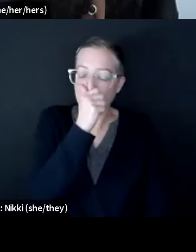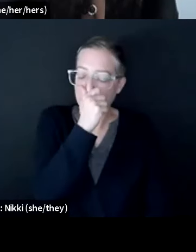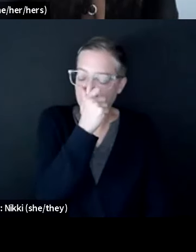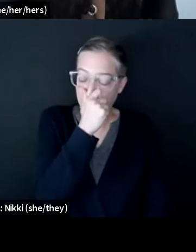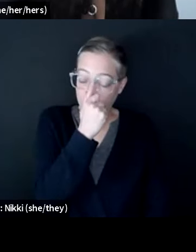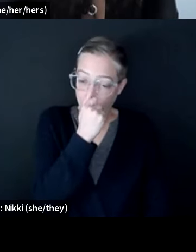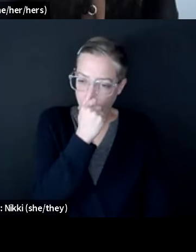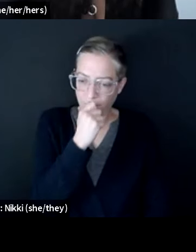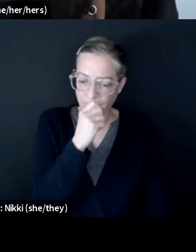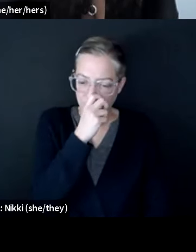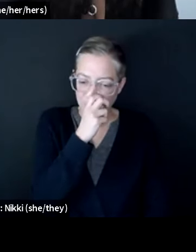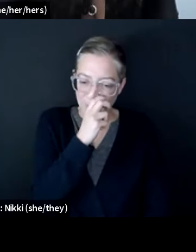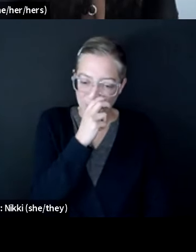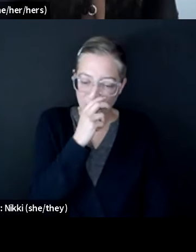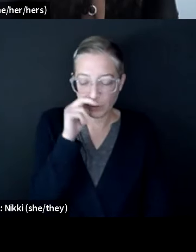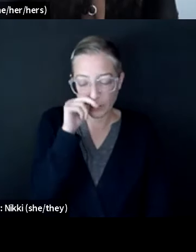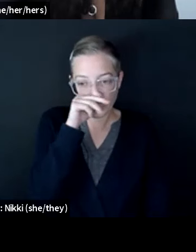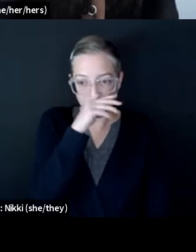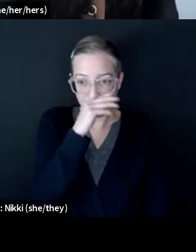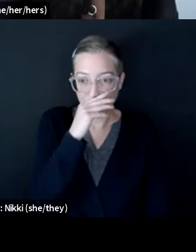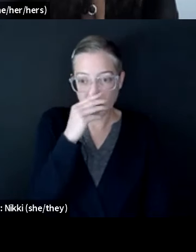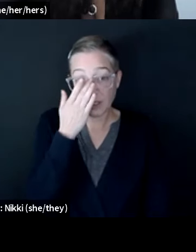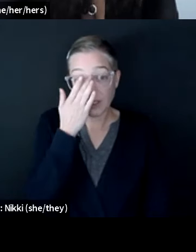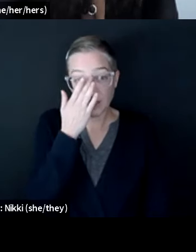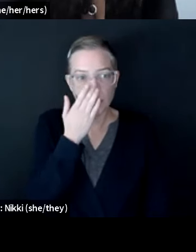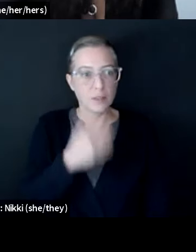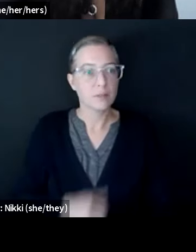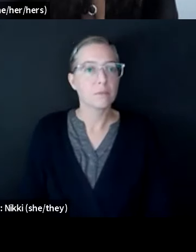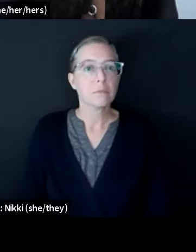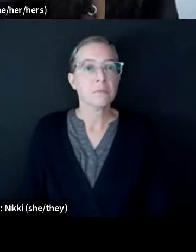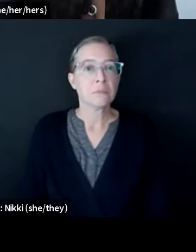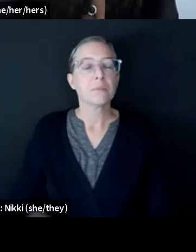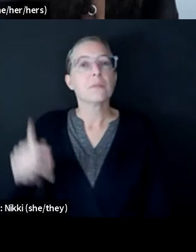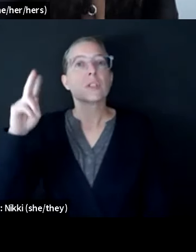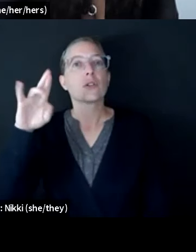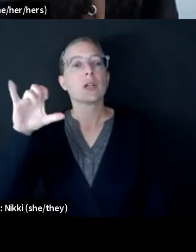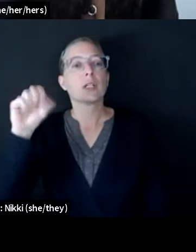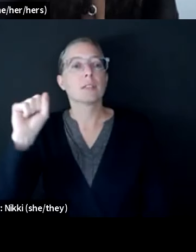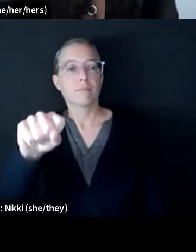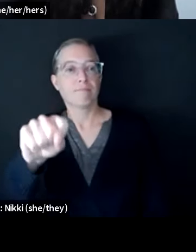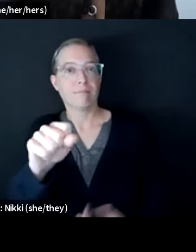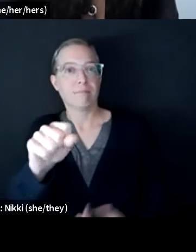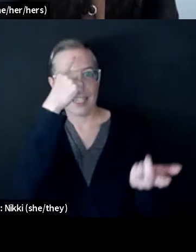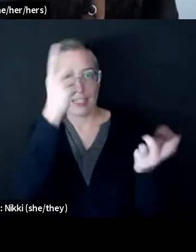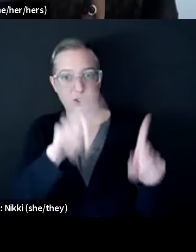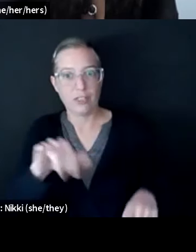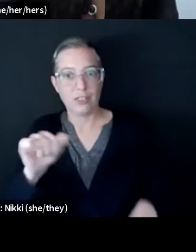Kris Krasnowski: I echo that Jane I that absolutely been the the case for us and it's partially also.